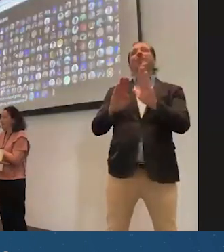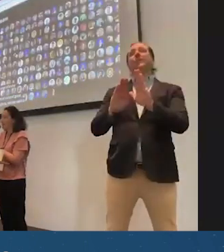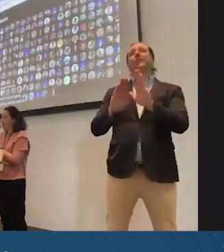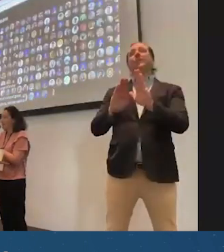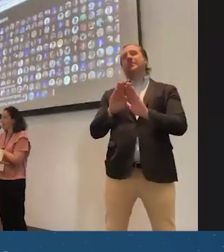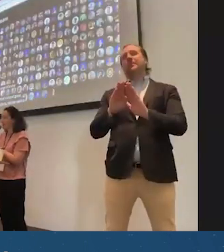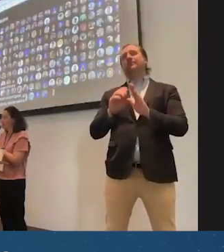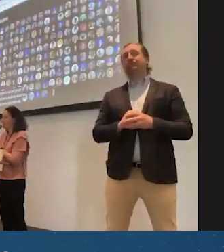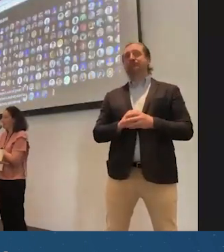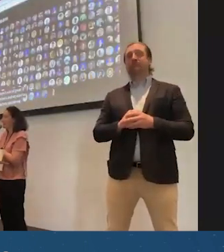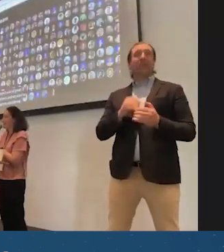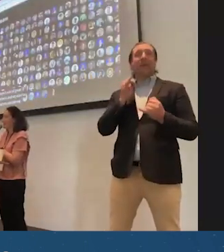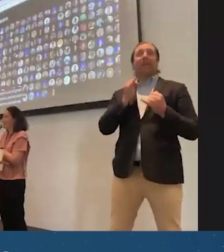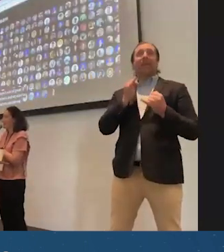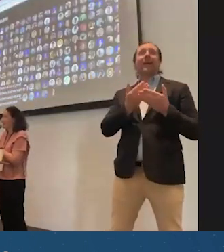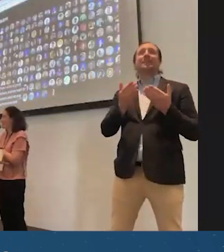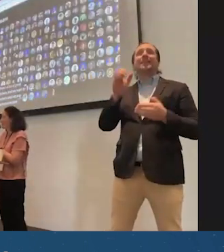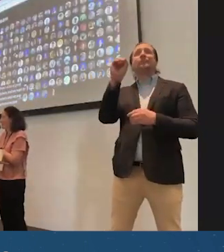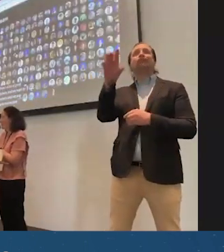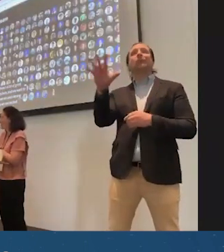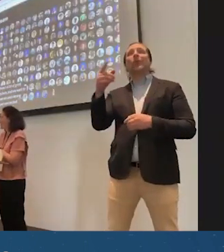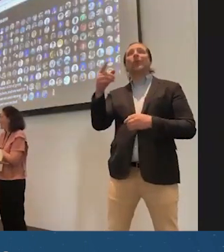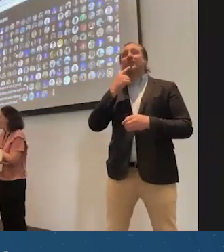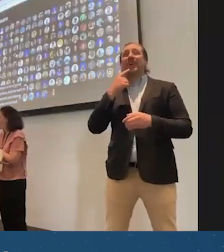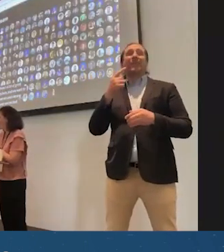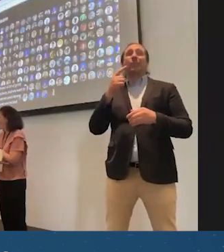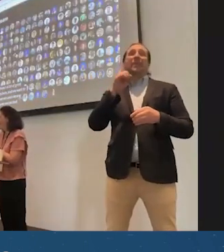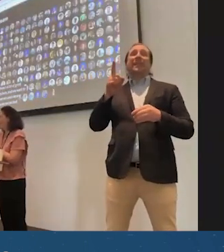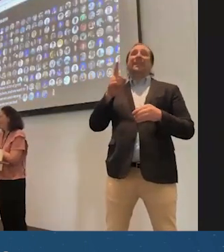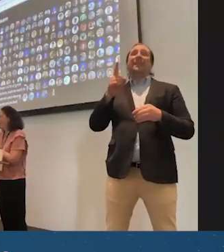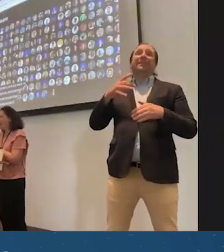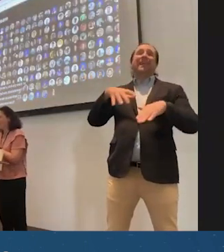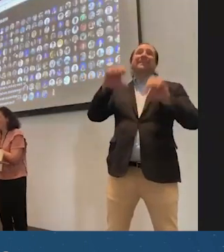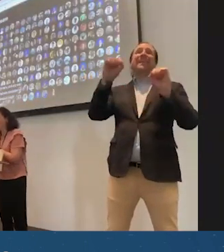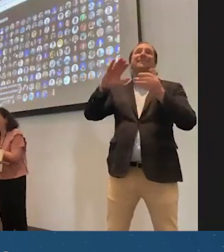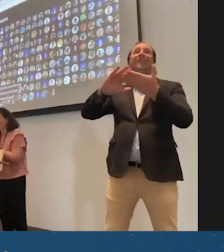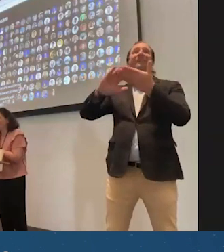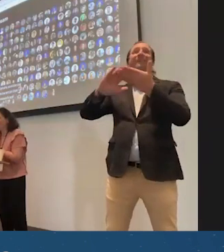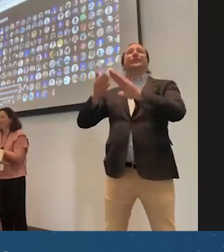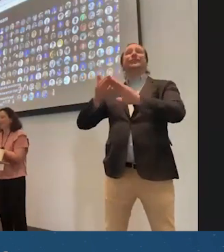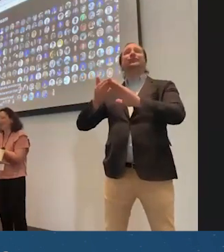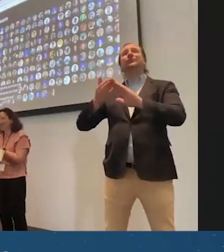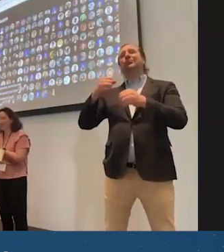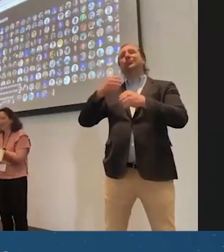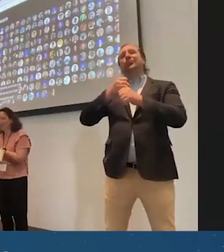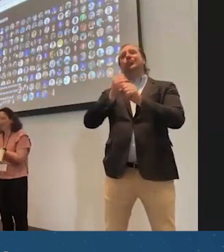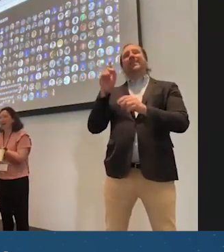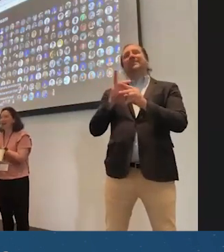The last thing I want to say is that it takes a village to make these things. So though I'm standing here speaking to you,